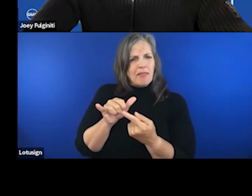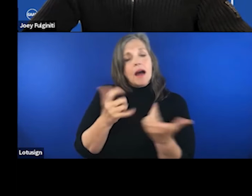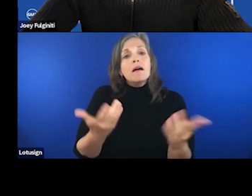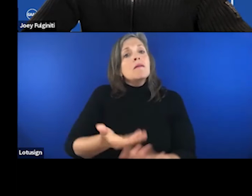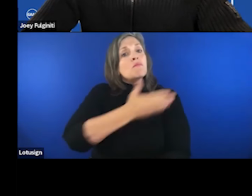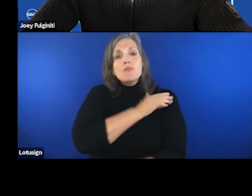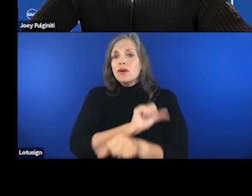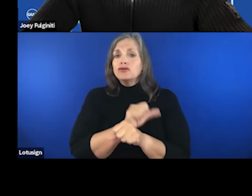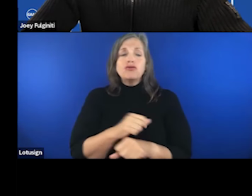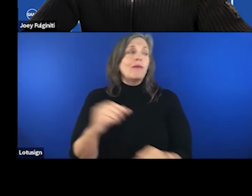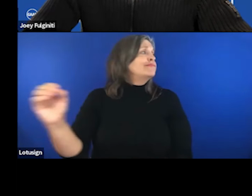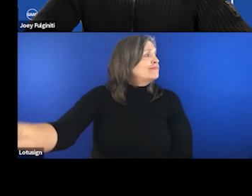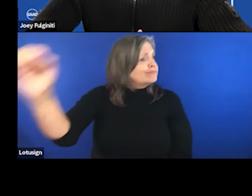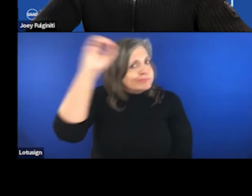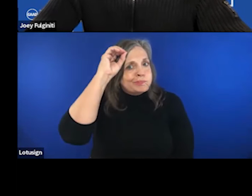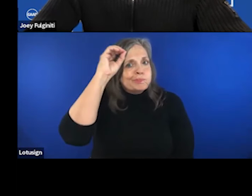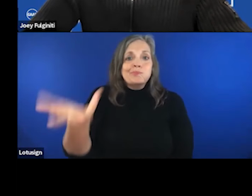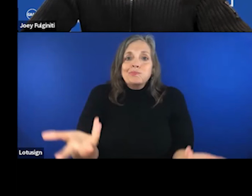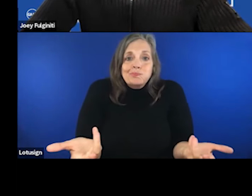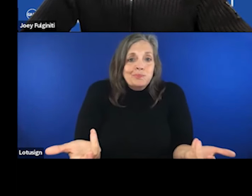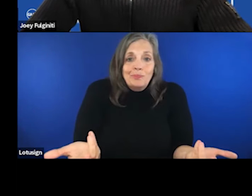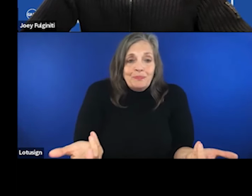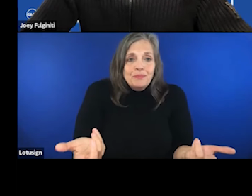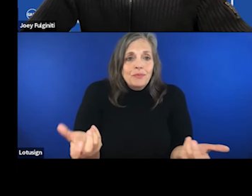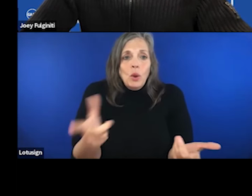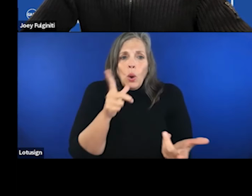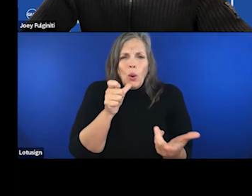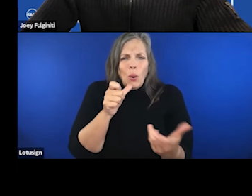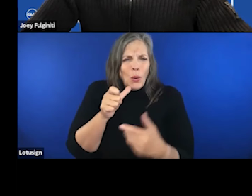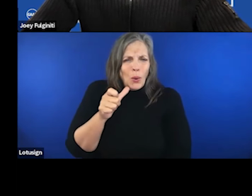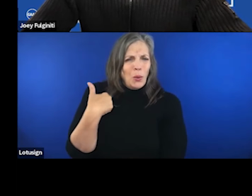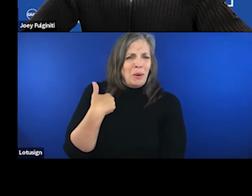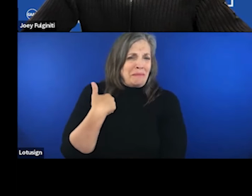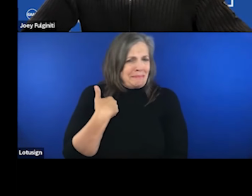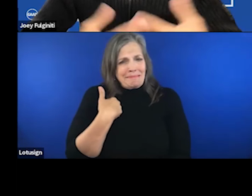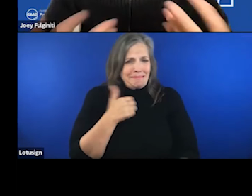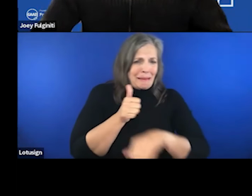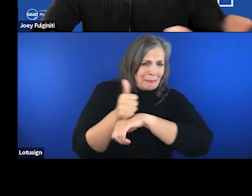jobs and I I'm not sure whose fault that was I don't want to blame the companies for not asking